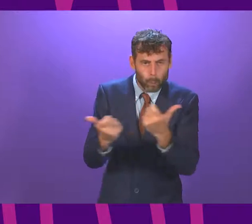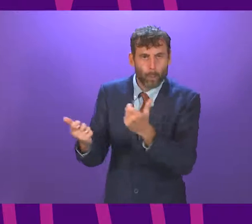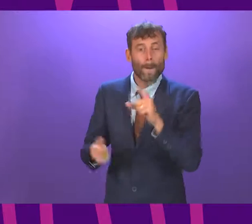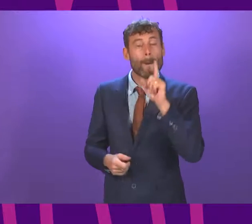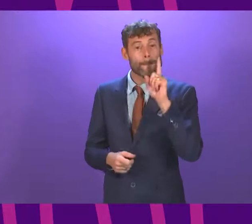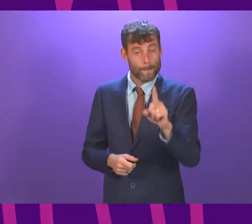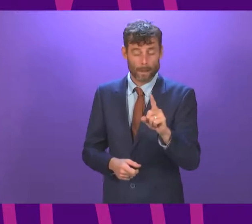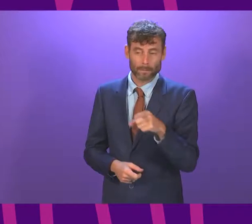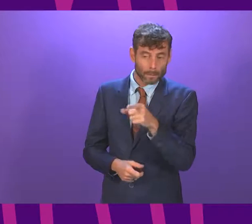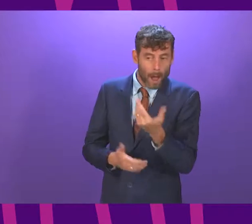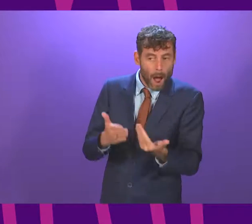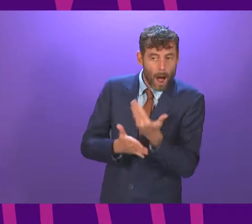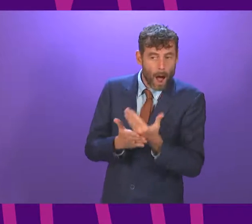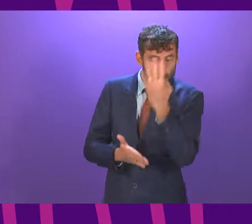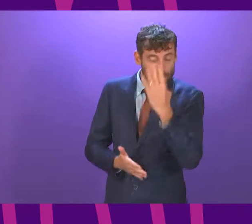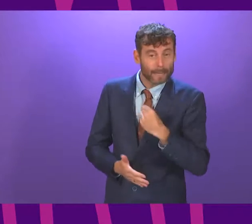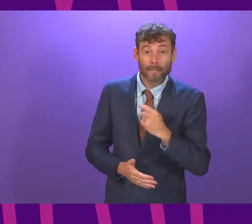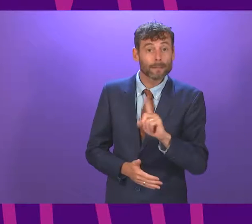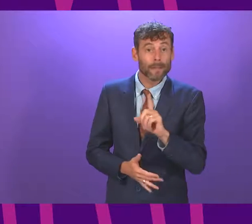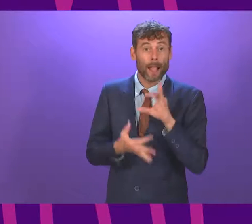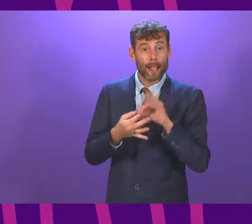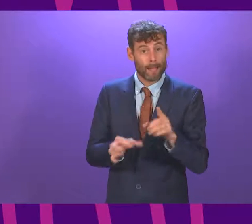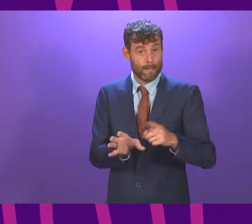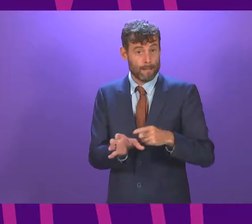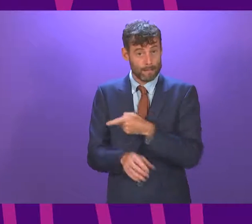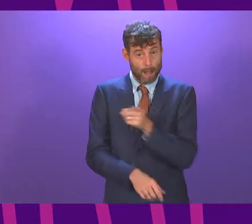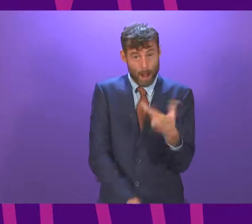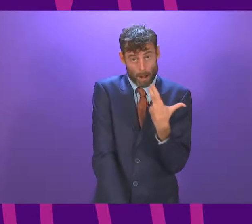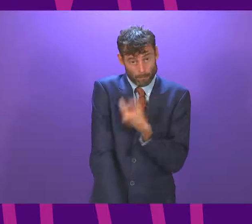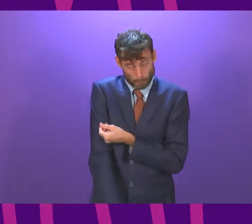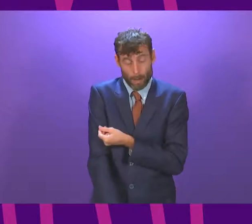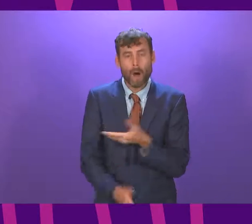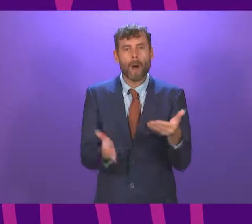with regard to young people and the possibility of booster vaccinations for school staff?